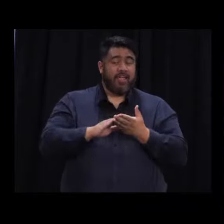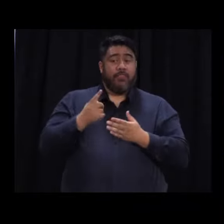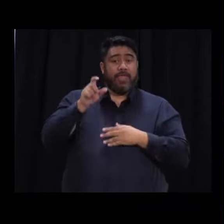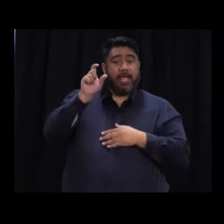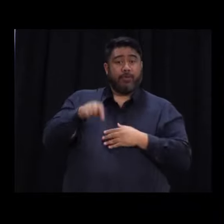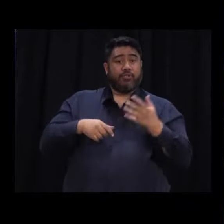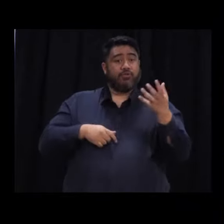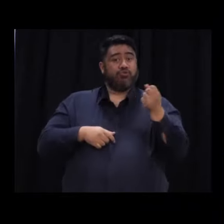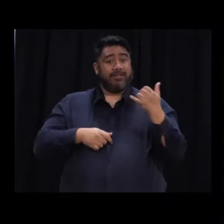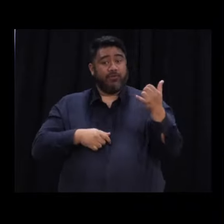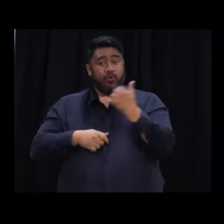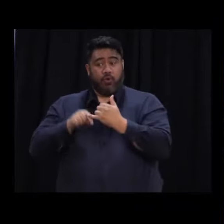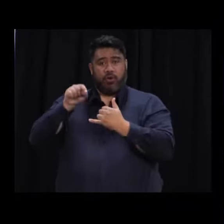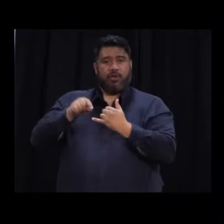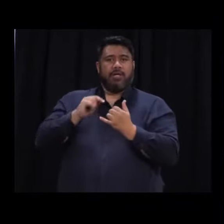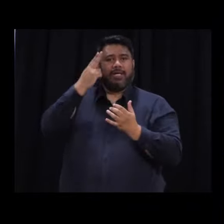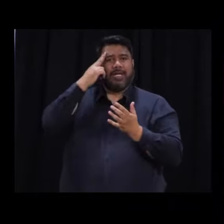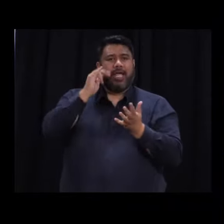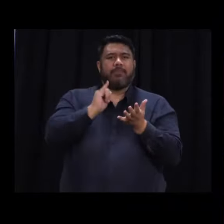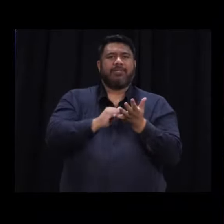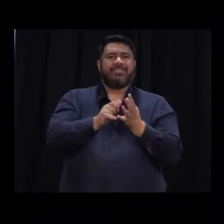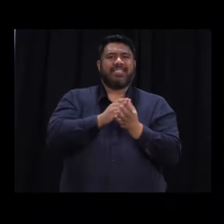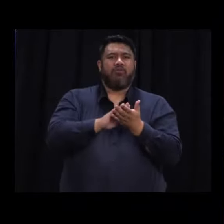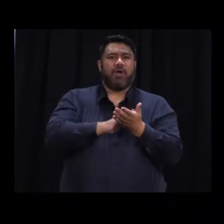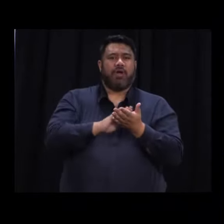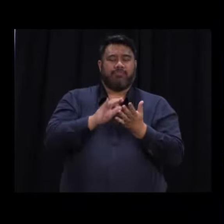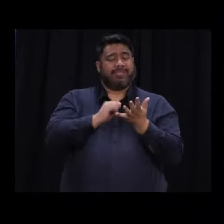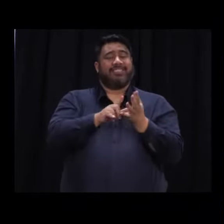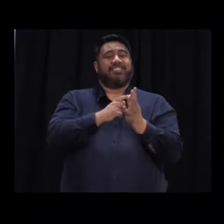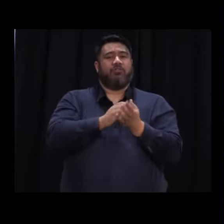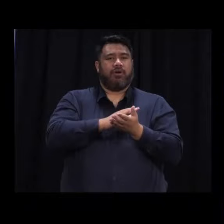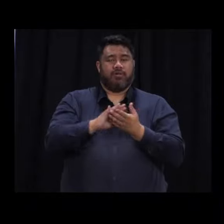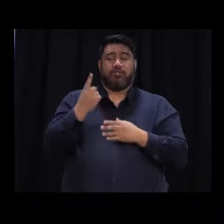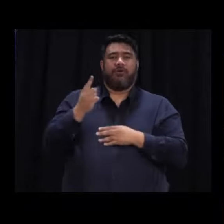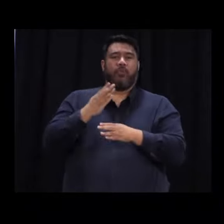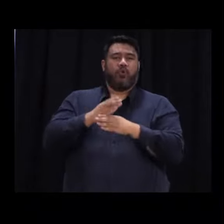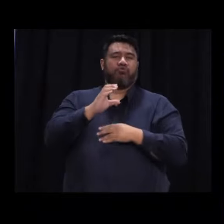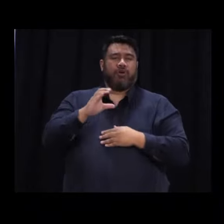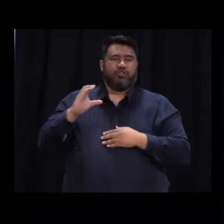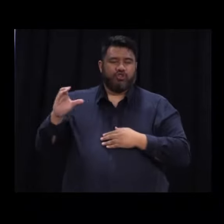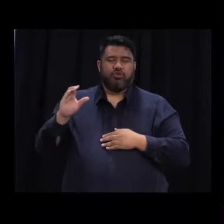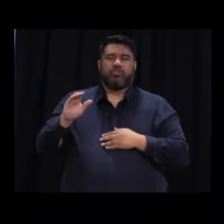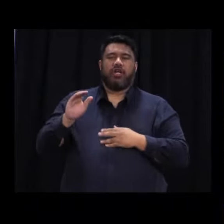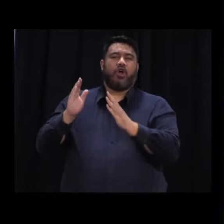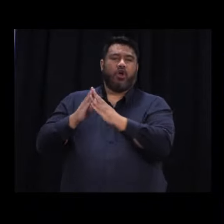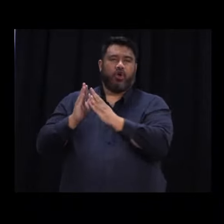vaccination Healthline took its 1 million inbound call. This was taken by one of the